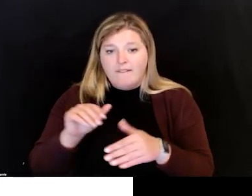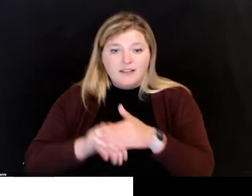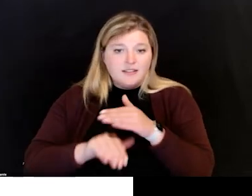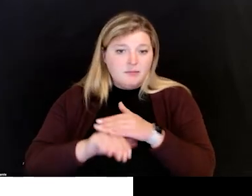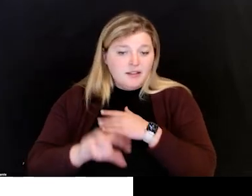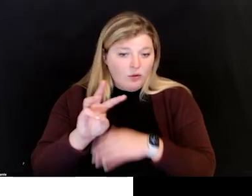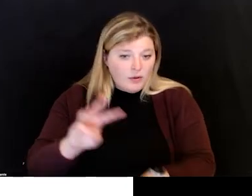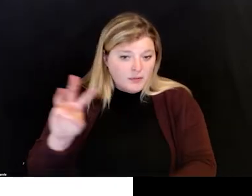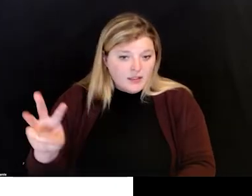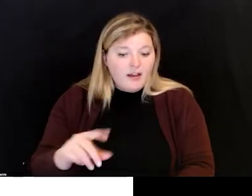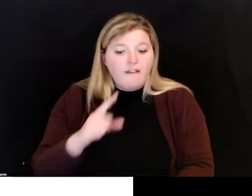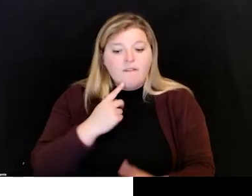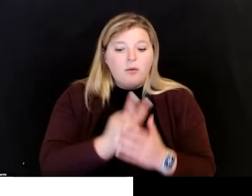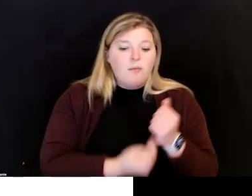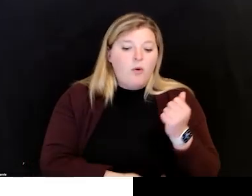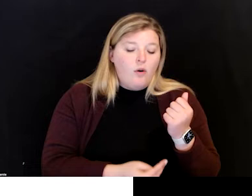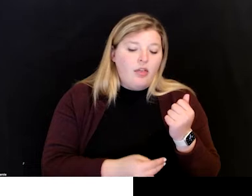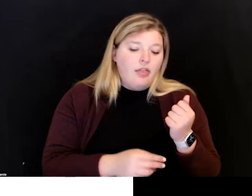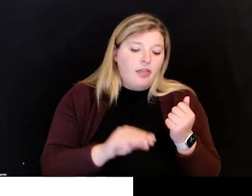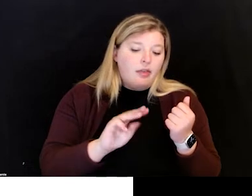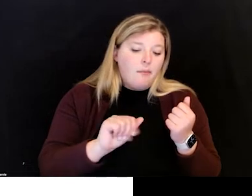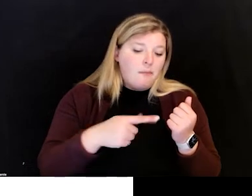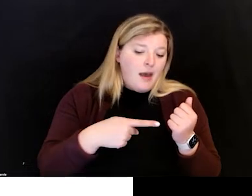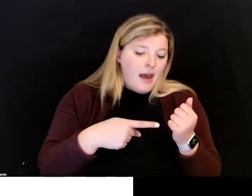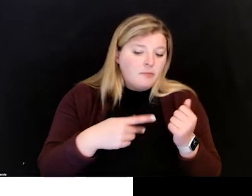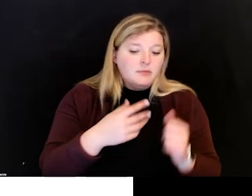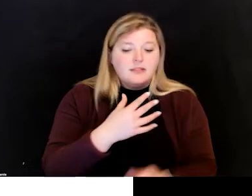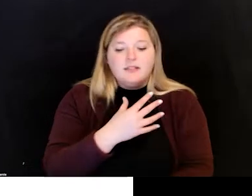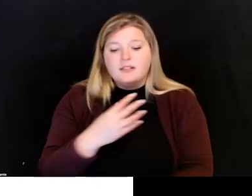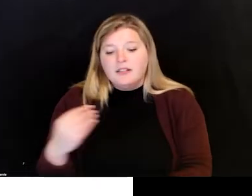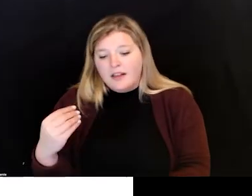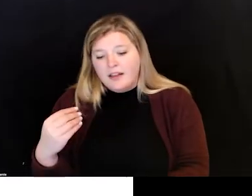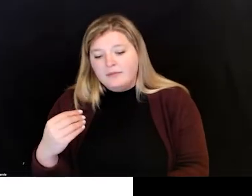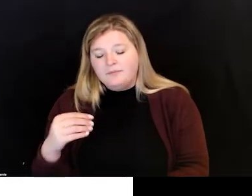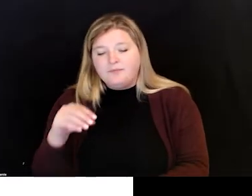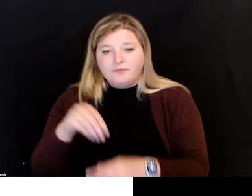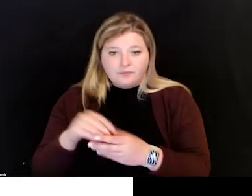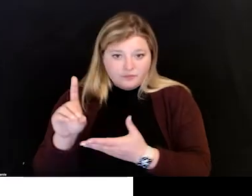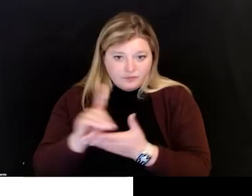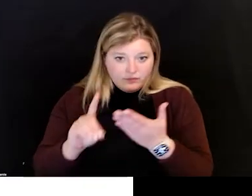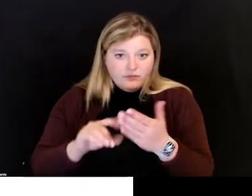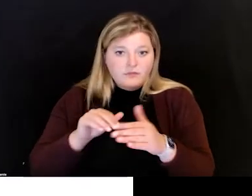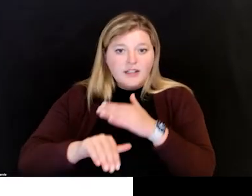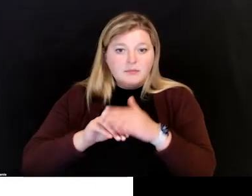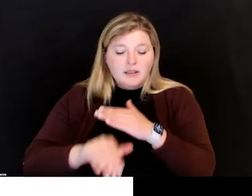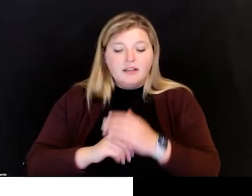for both accessible maps and for InDesign accessibility.